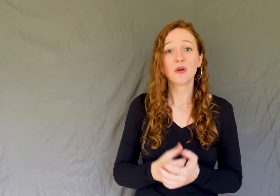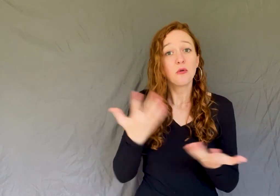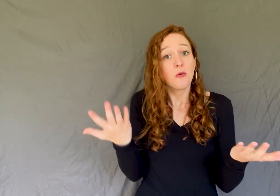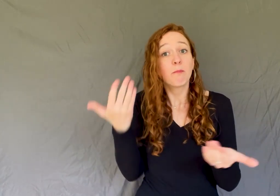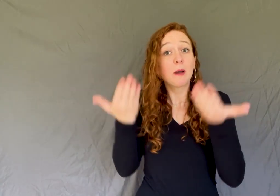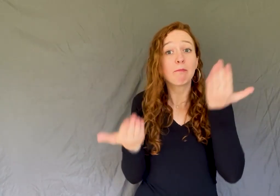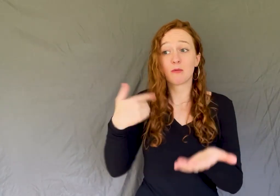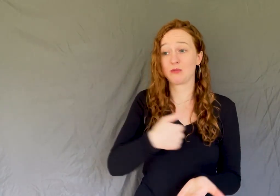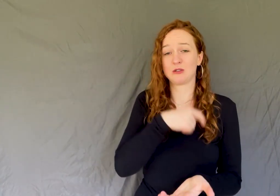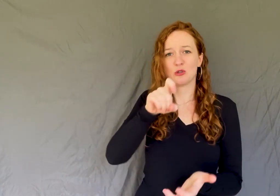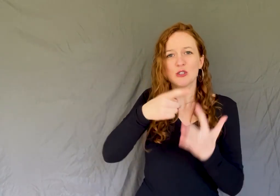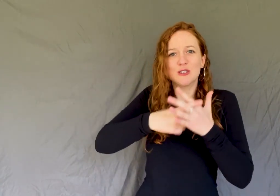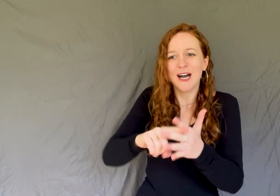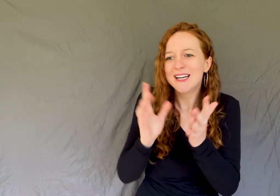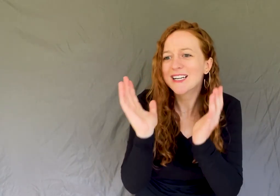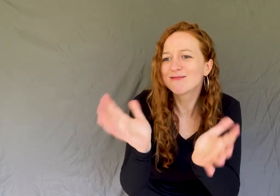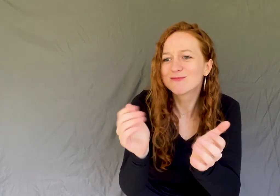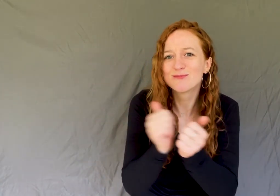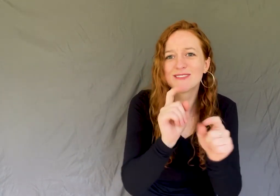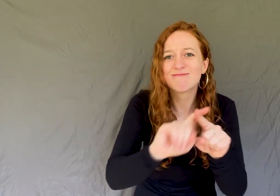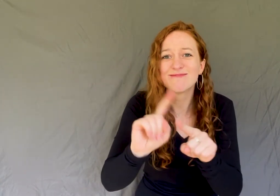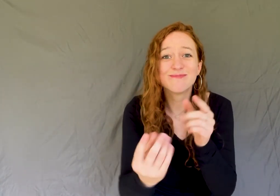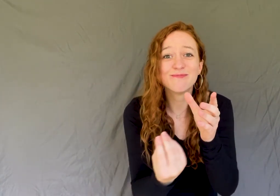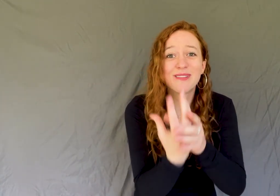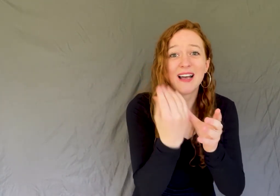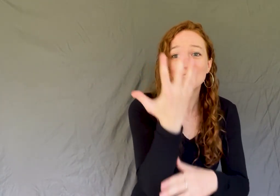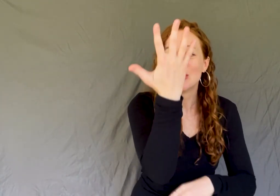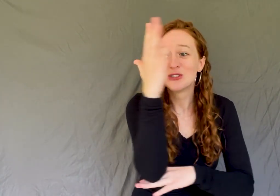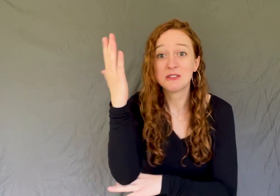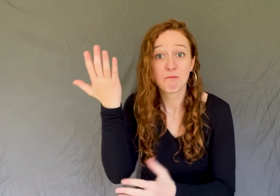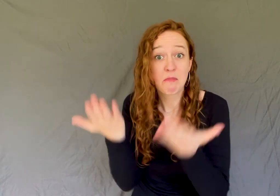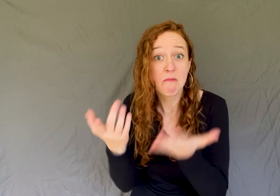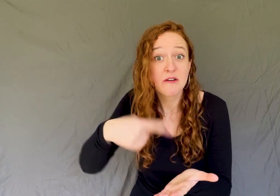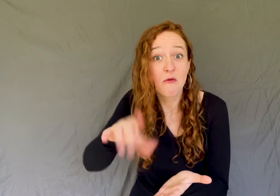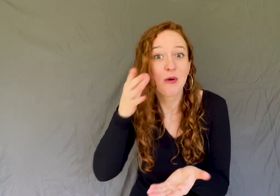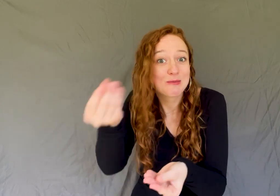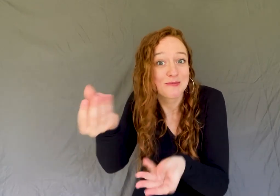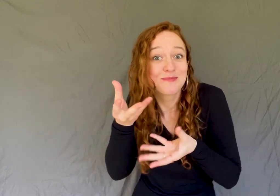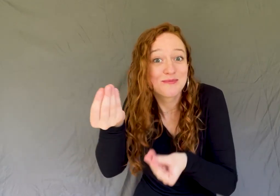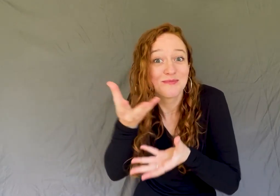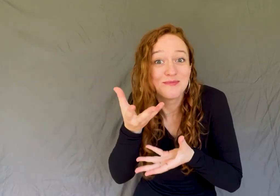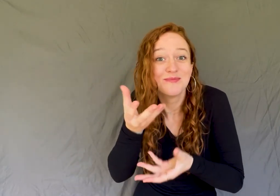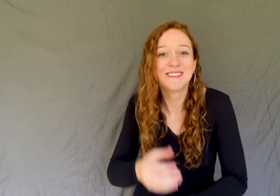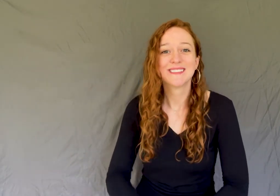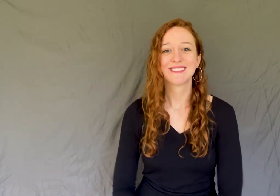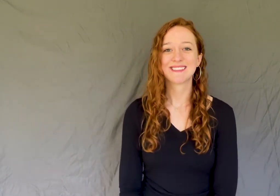Perhaps talking to plants is the first step!